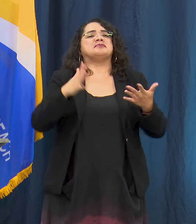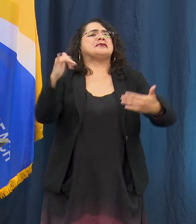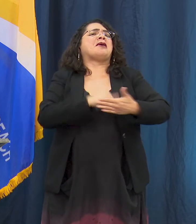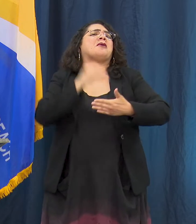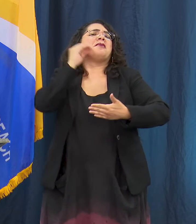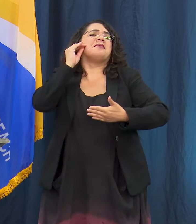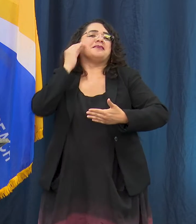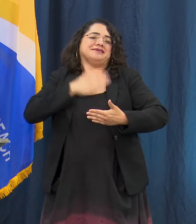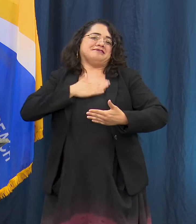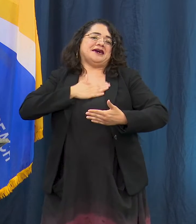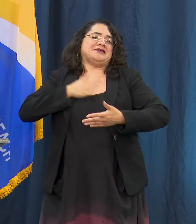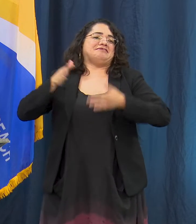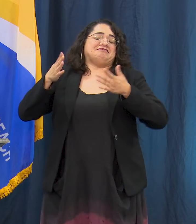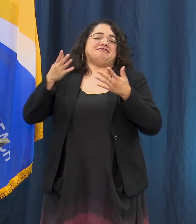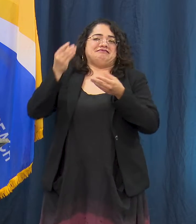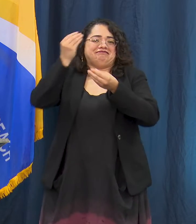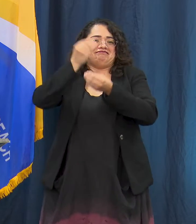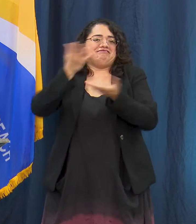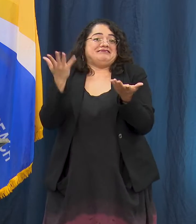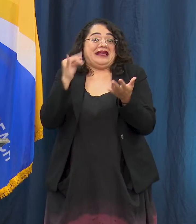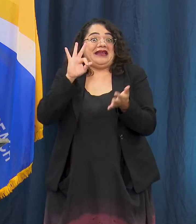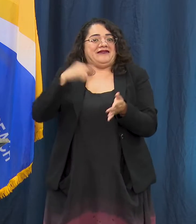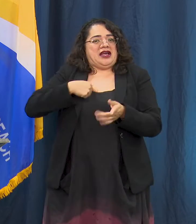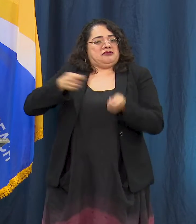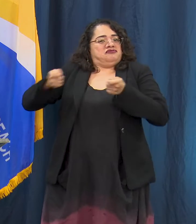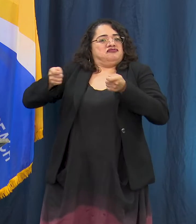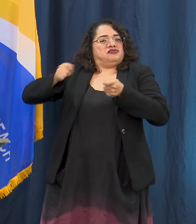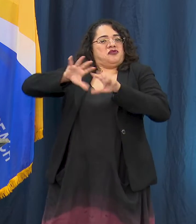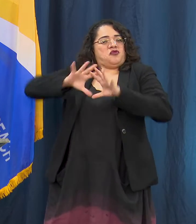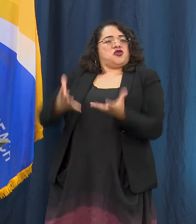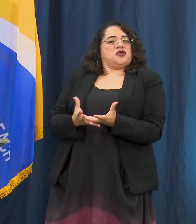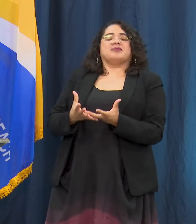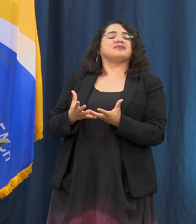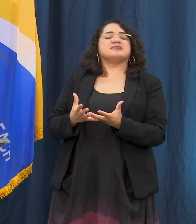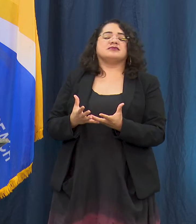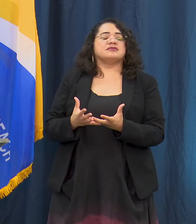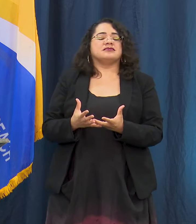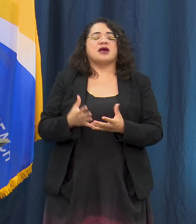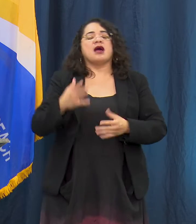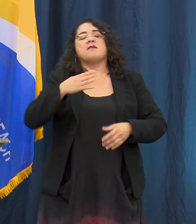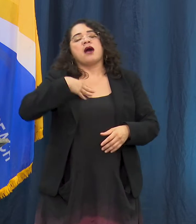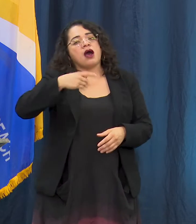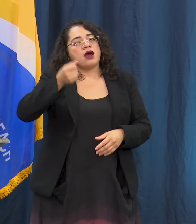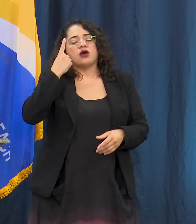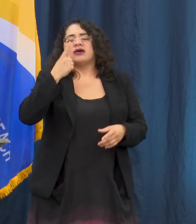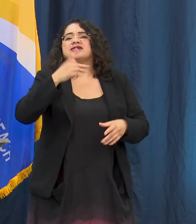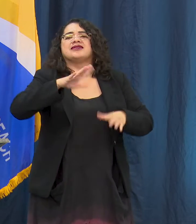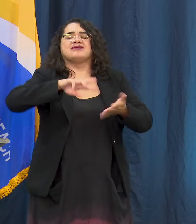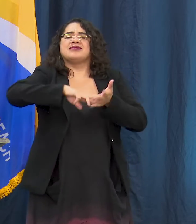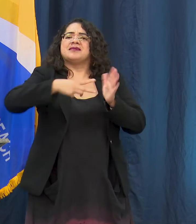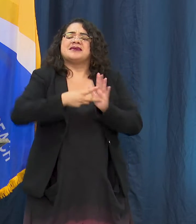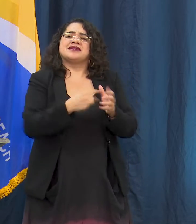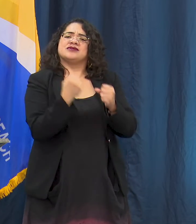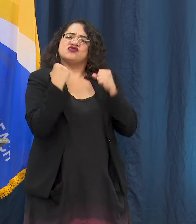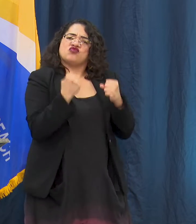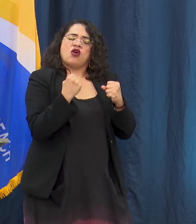home and to be able to stand in many different ways but I understand the strength of people coming together in protest and we just ask you to do your